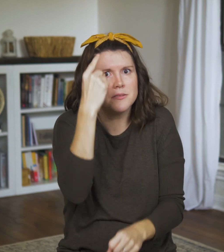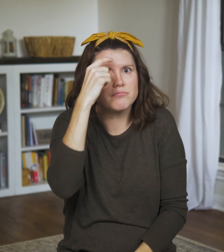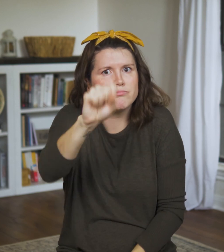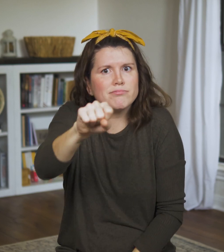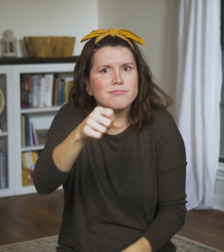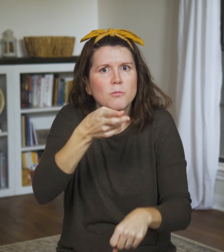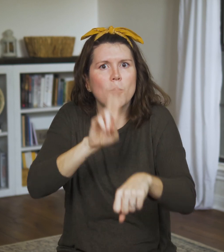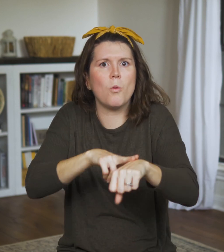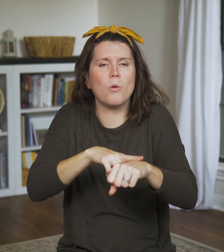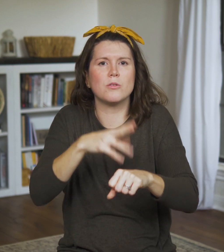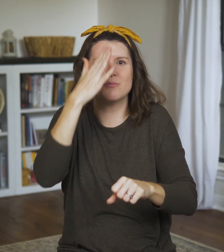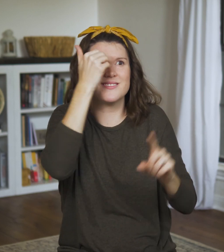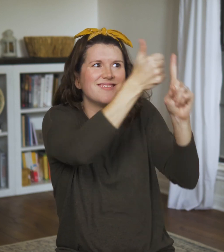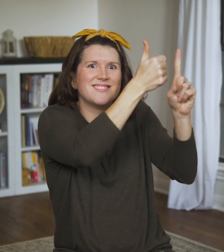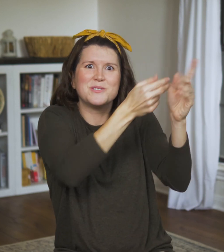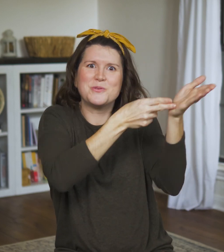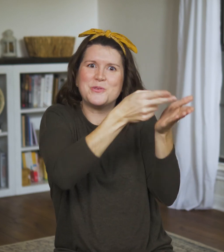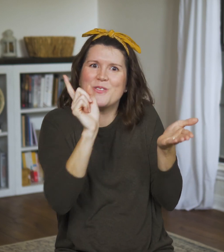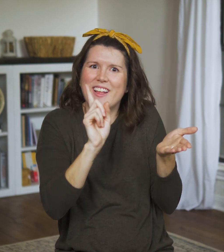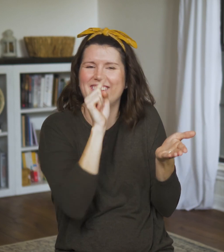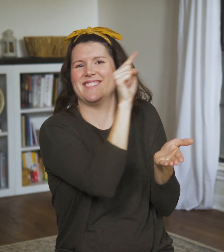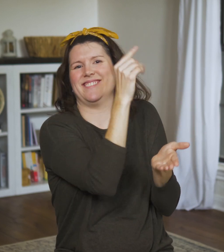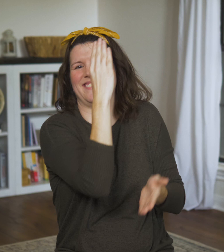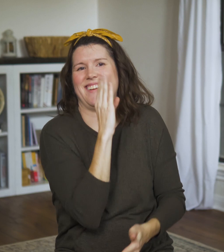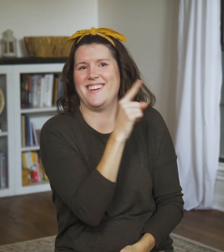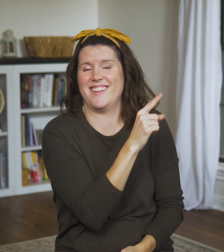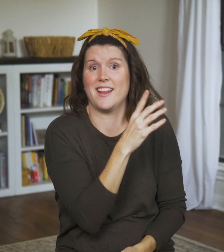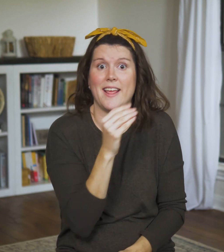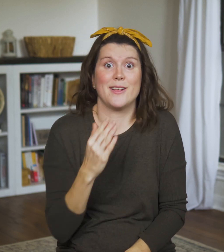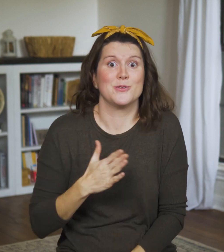he pleads with God to appoint a new leader